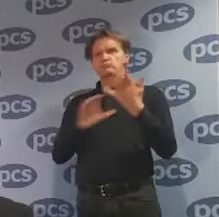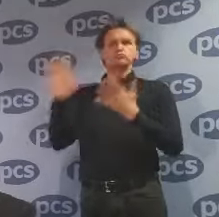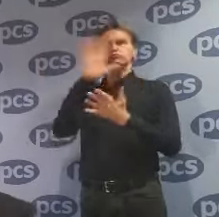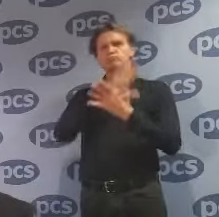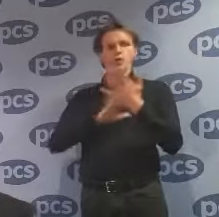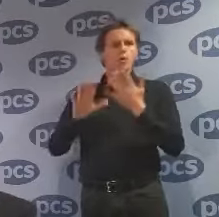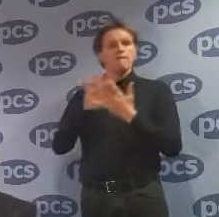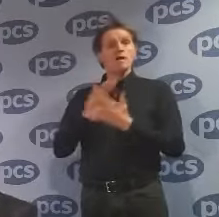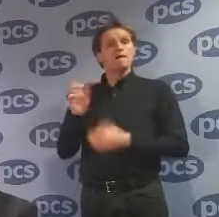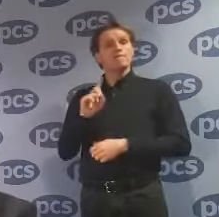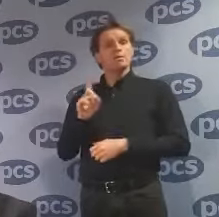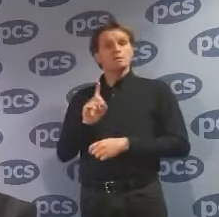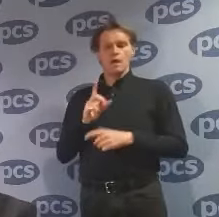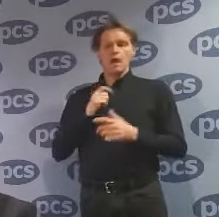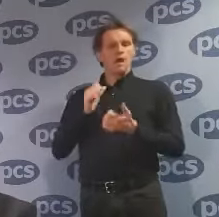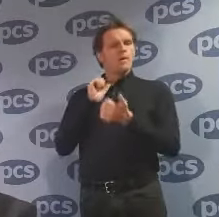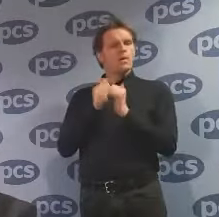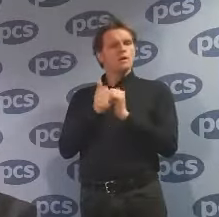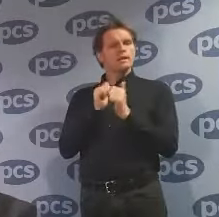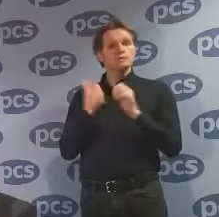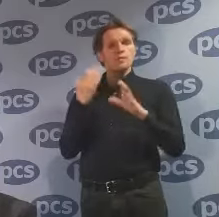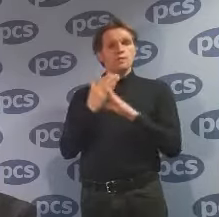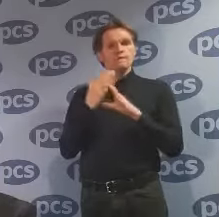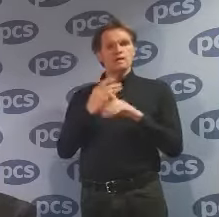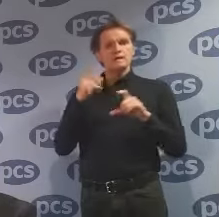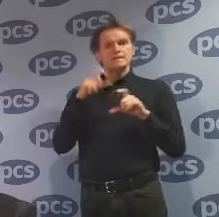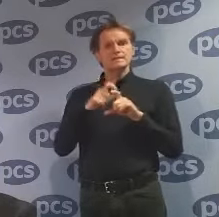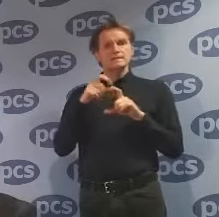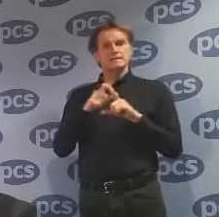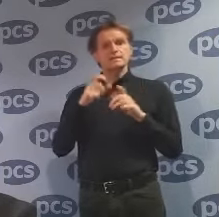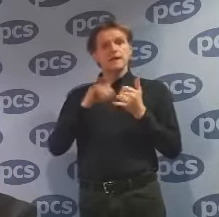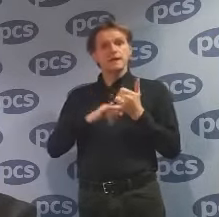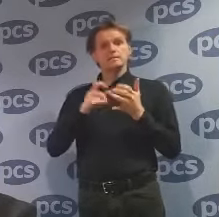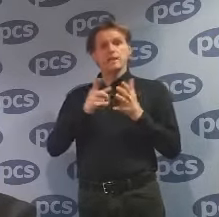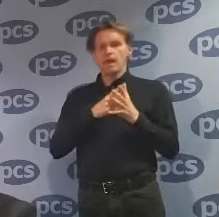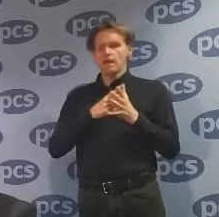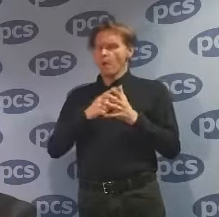our members in the DVSA it's been an incredibly well supported strike and